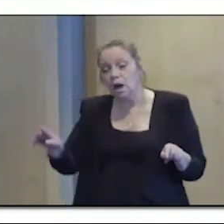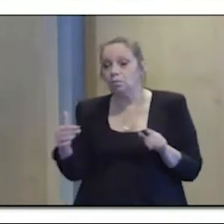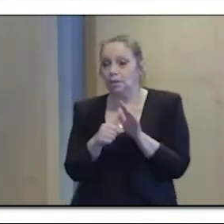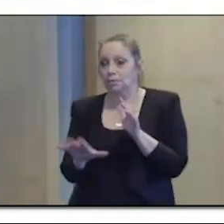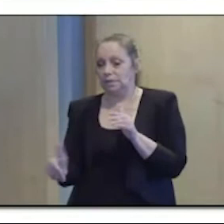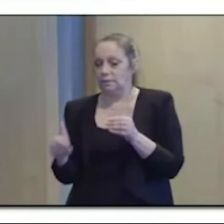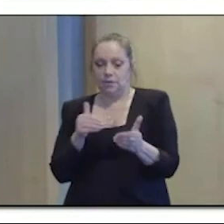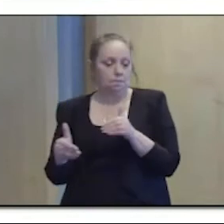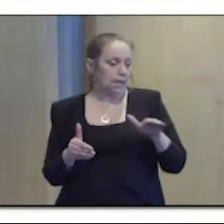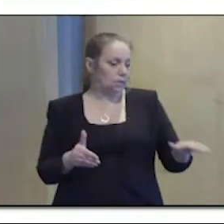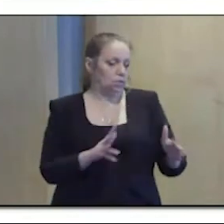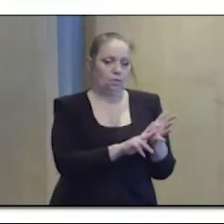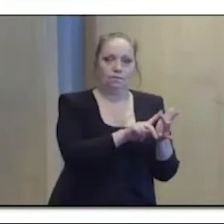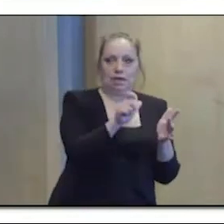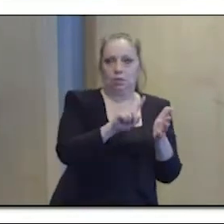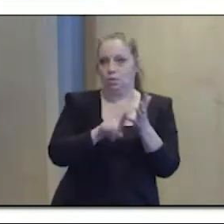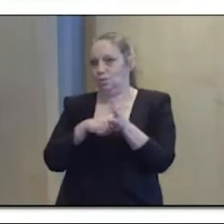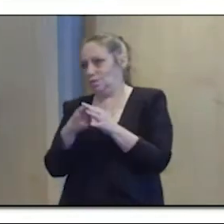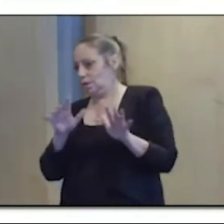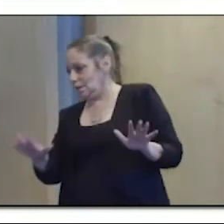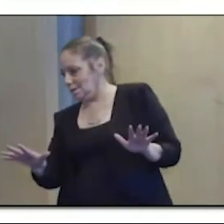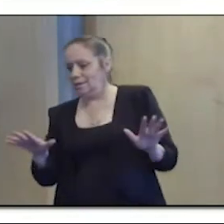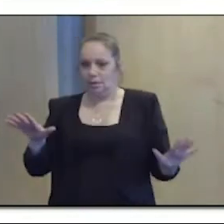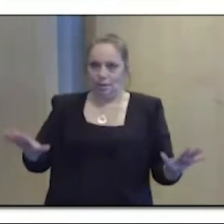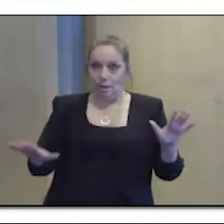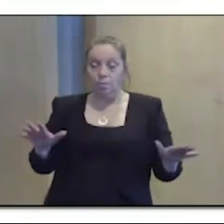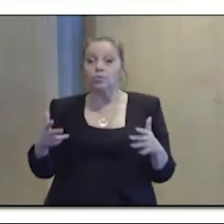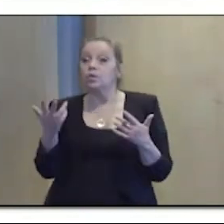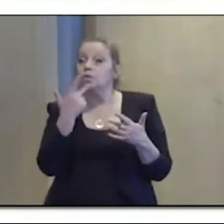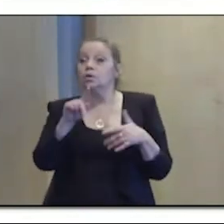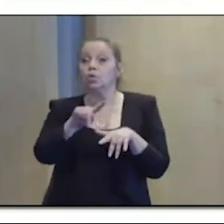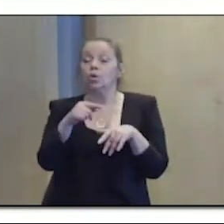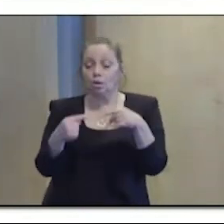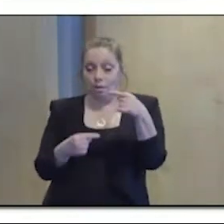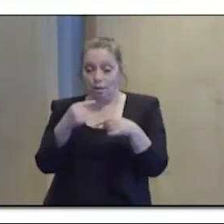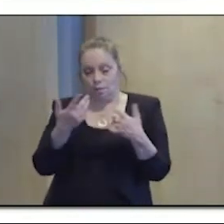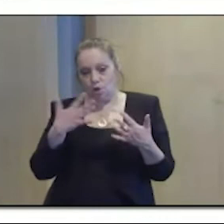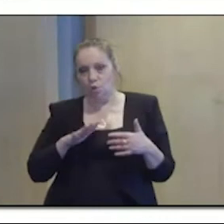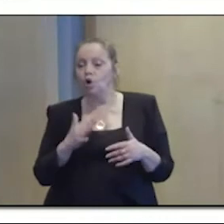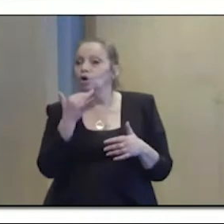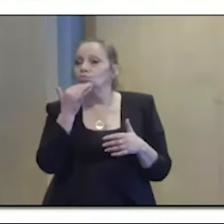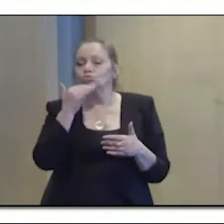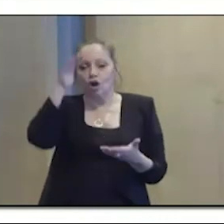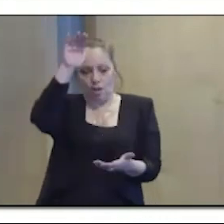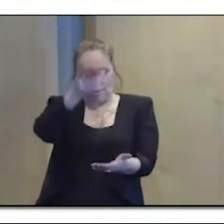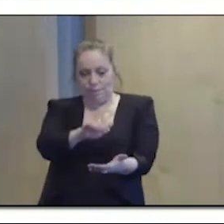in Victoria. So if your argument is that you know you want to bring down prices you want cheaper